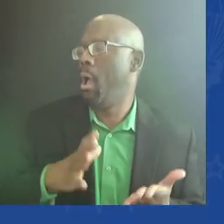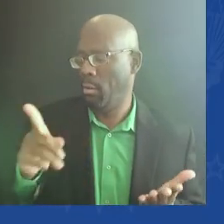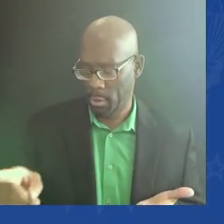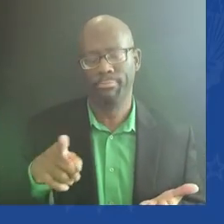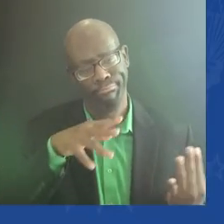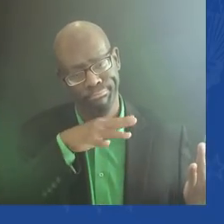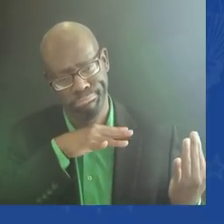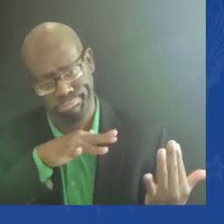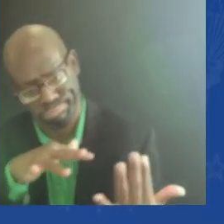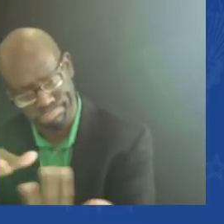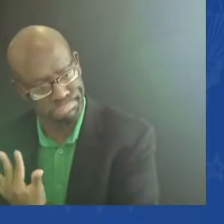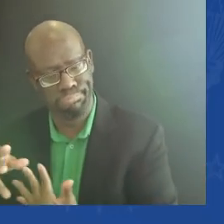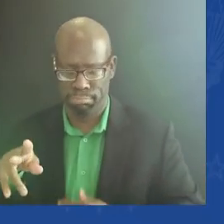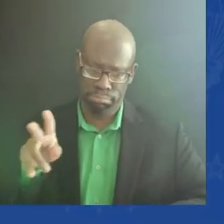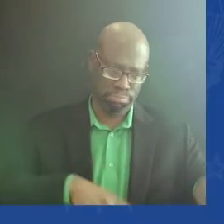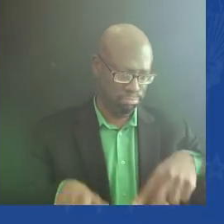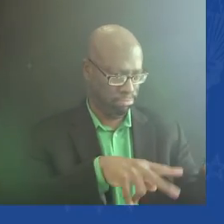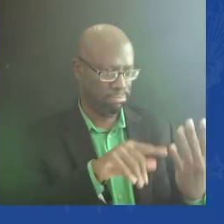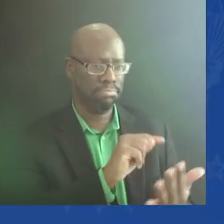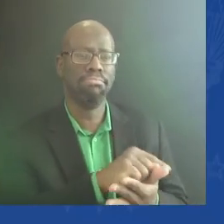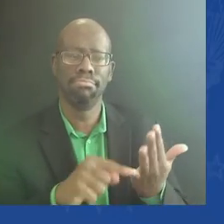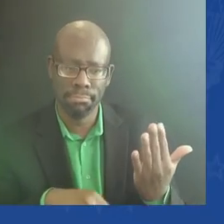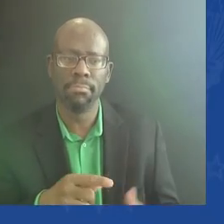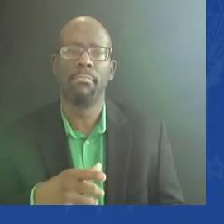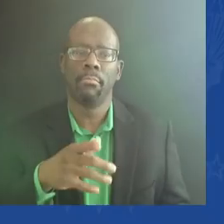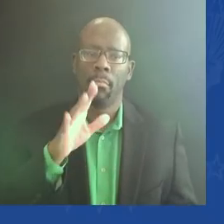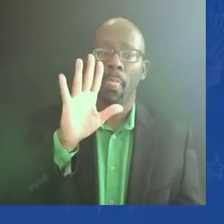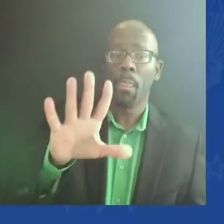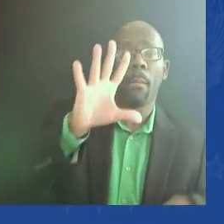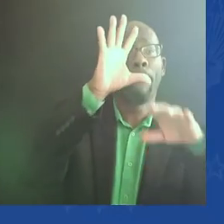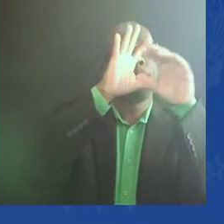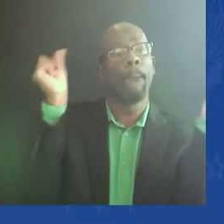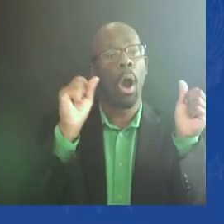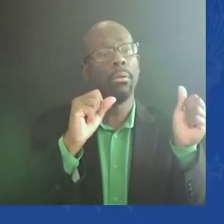what I'm proposing is going to reduce the -- the inflation, et cetera.